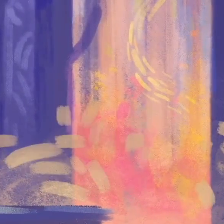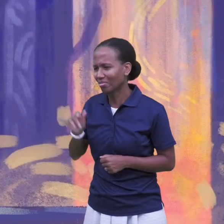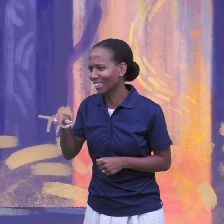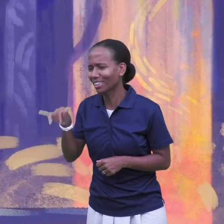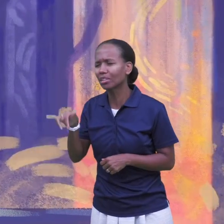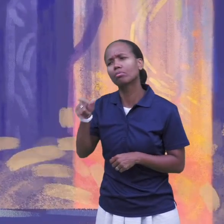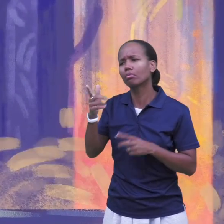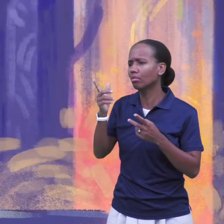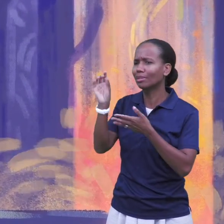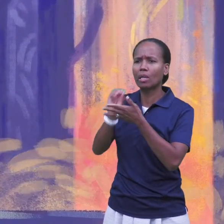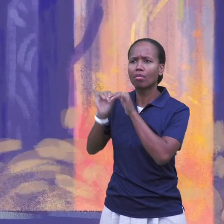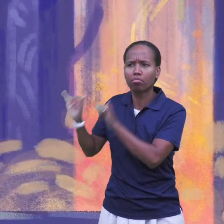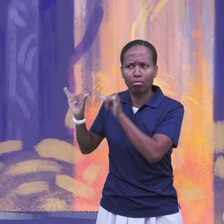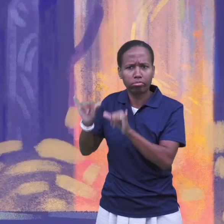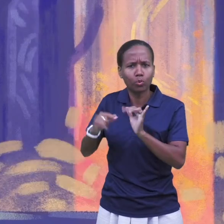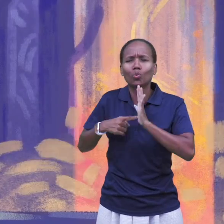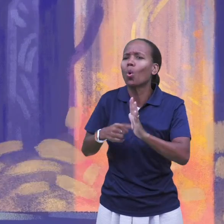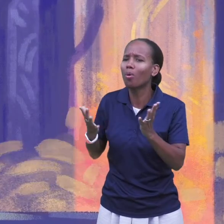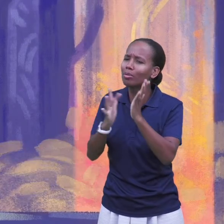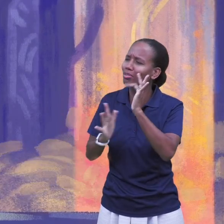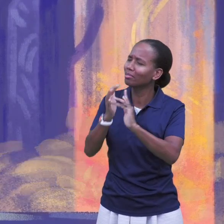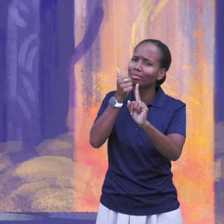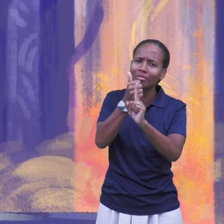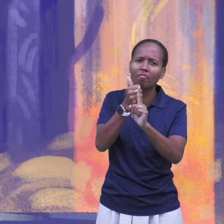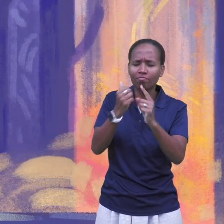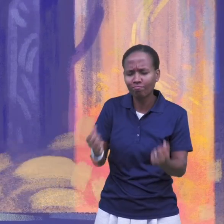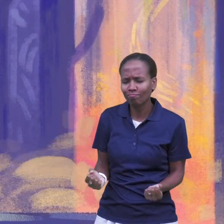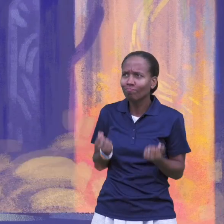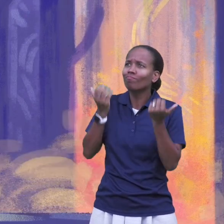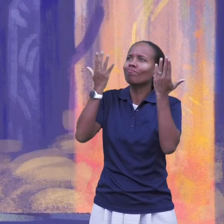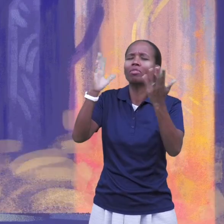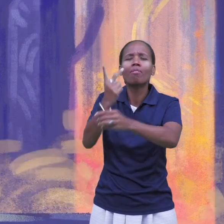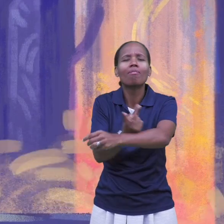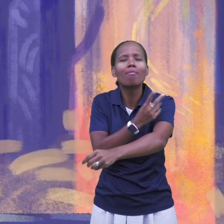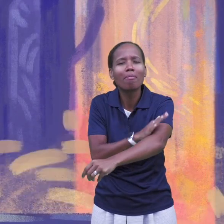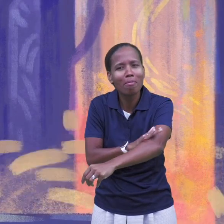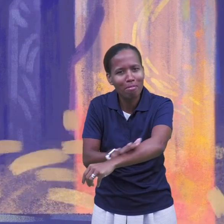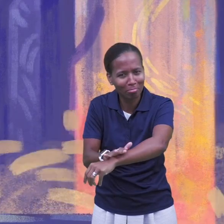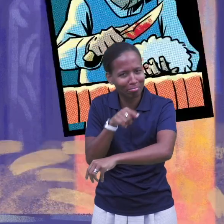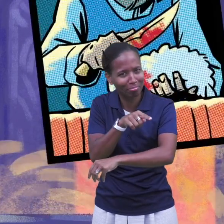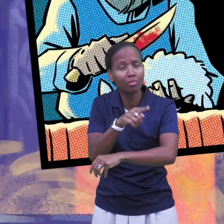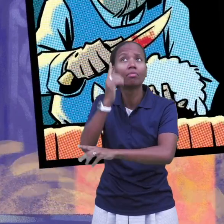Tim: Right. It’s a design pattern showing how Jesus is the sacrificial lamb